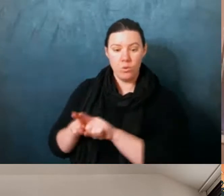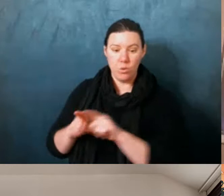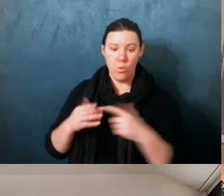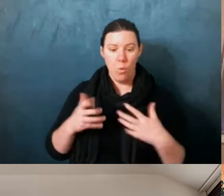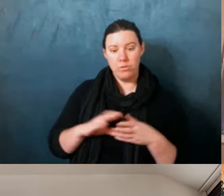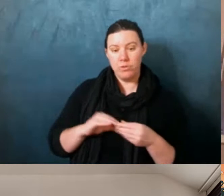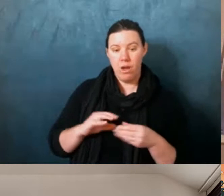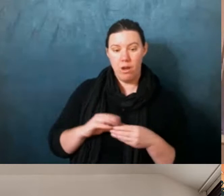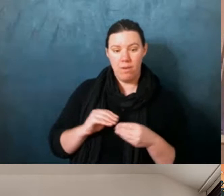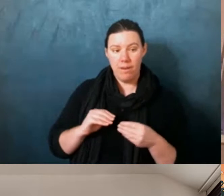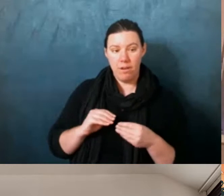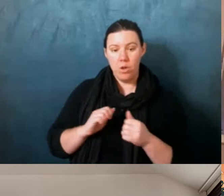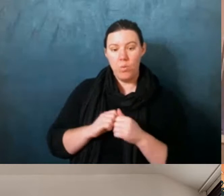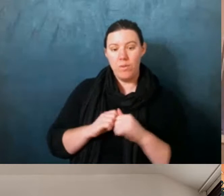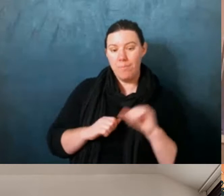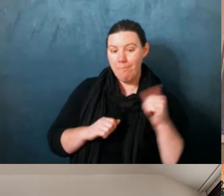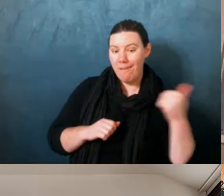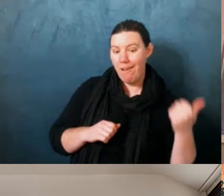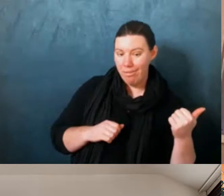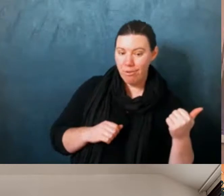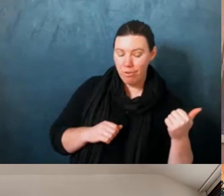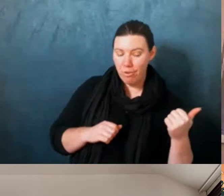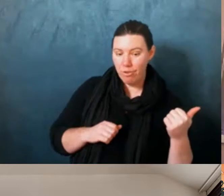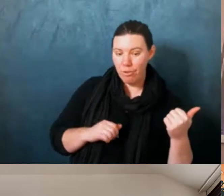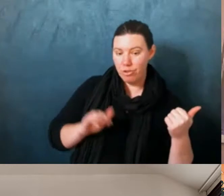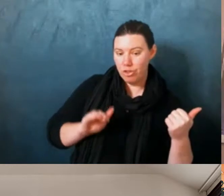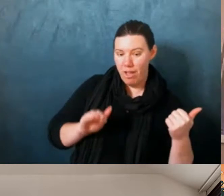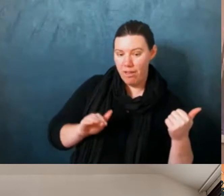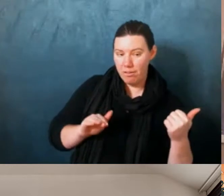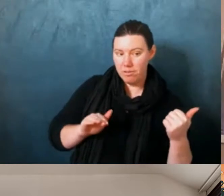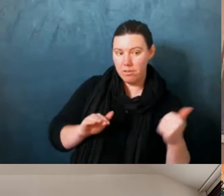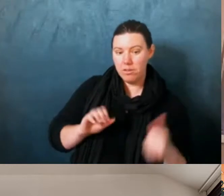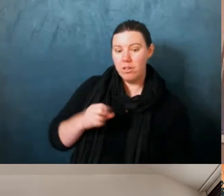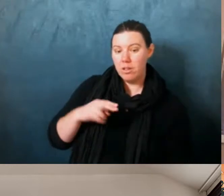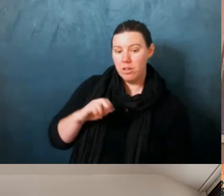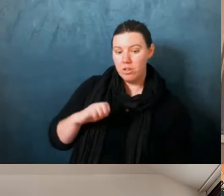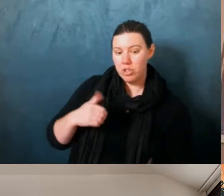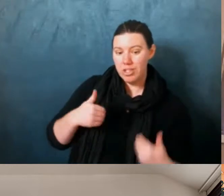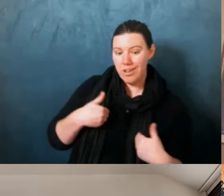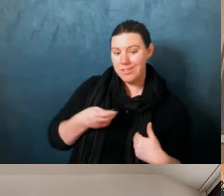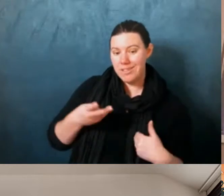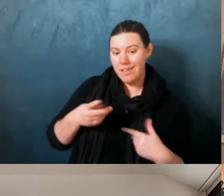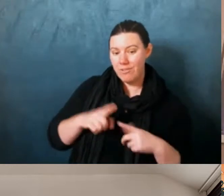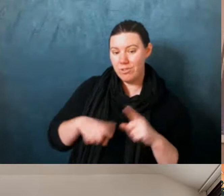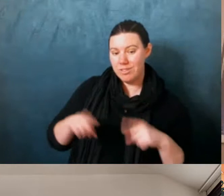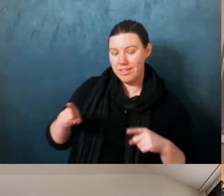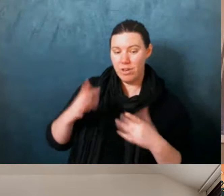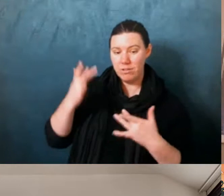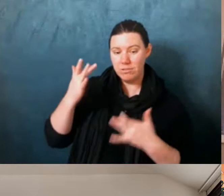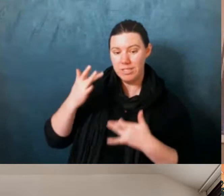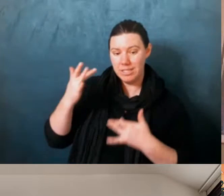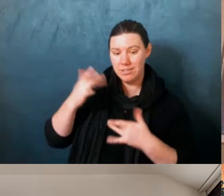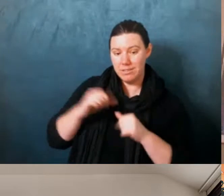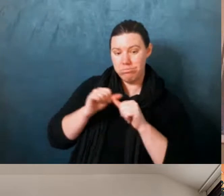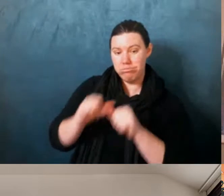that I've accounted with my other child. She has a number of different comorbidities, and the biggest roadblocks that we have hit